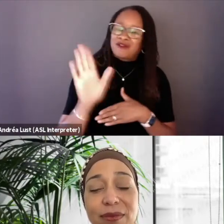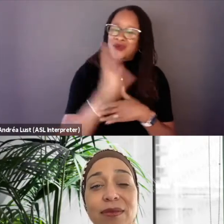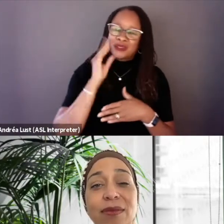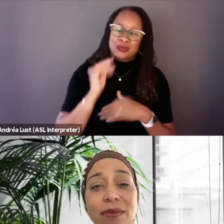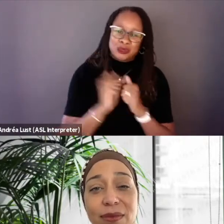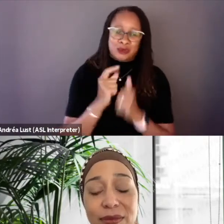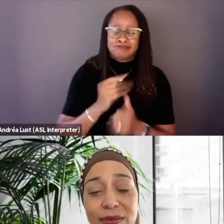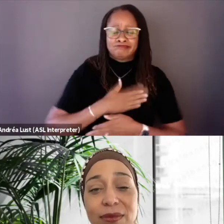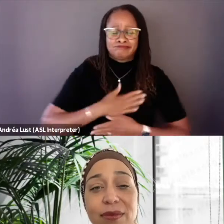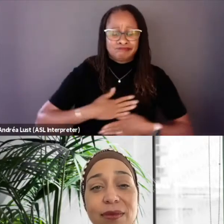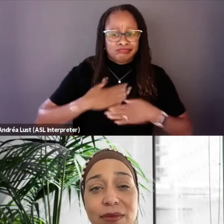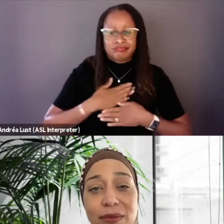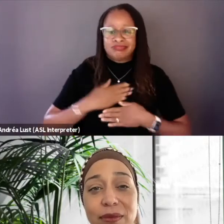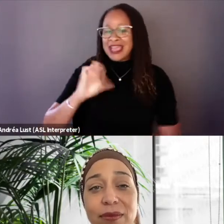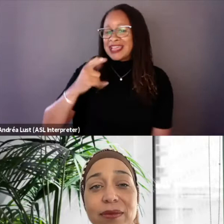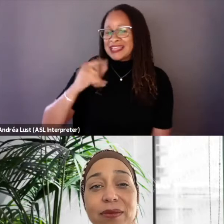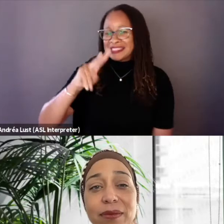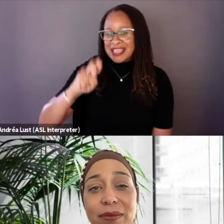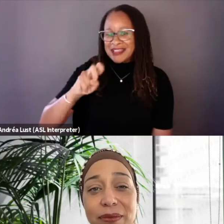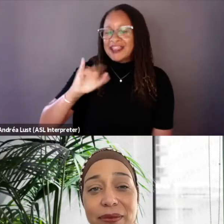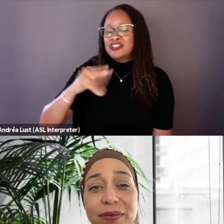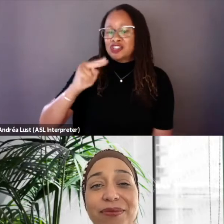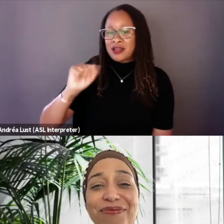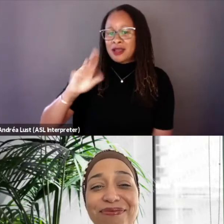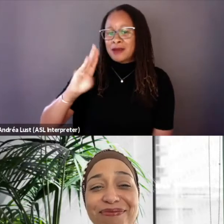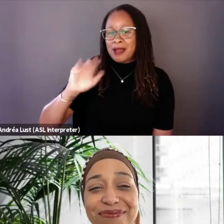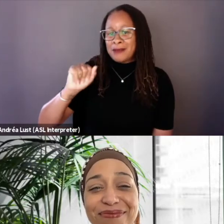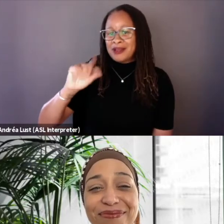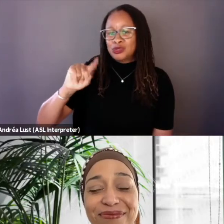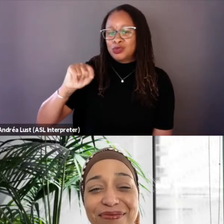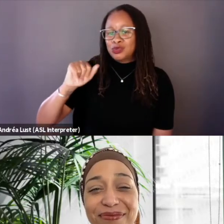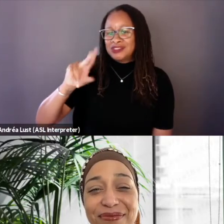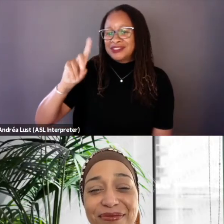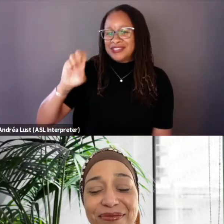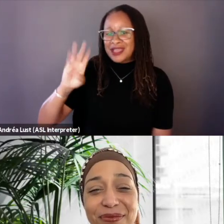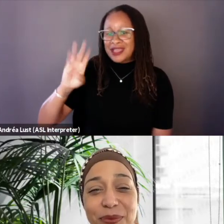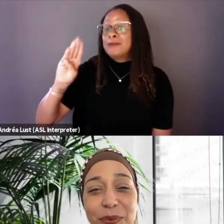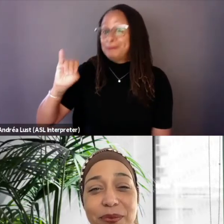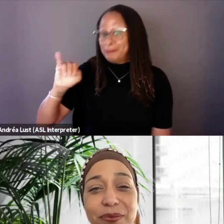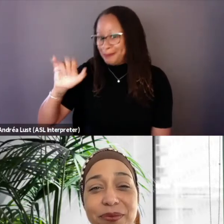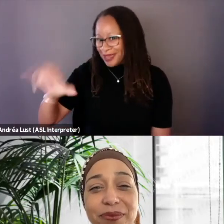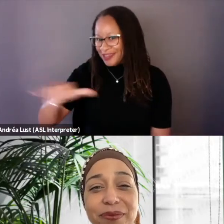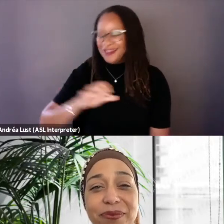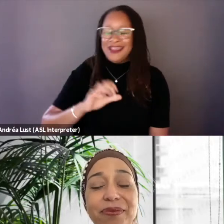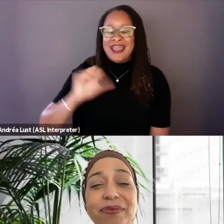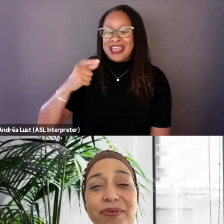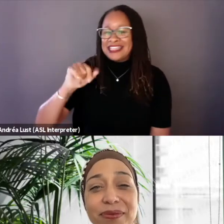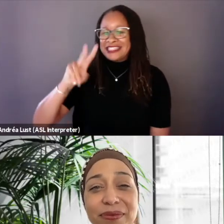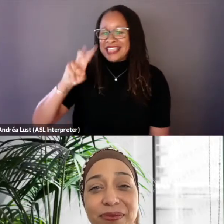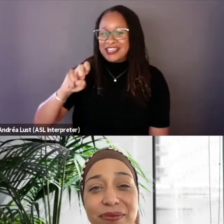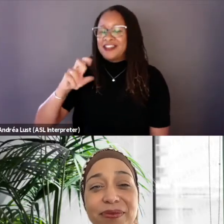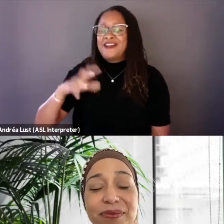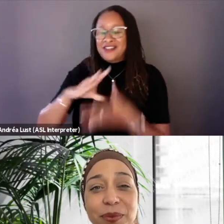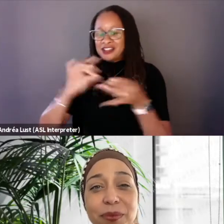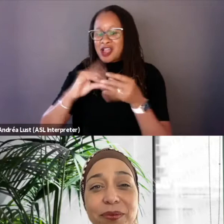Executive producer, Jana Babatunde-Bey, and executive producer and onscreen commentator, Larry Wilmore from "Amend: The Fight for America".